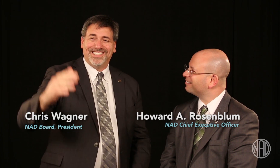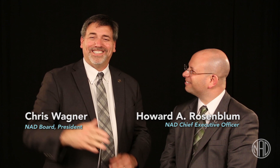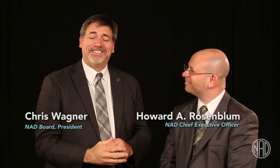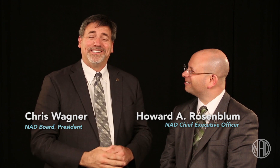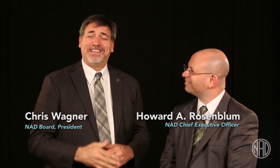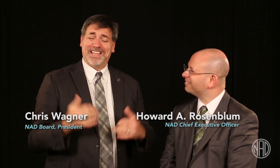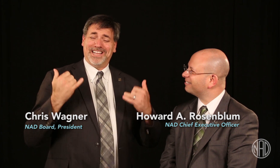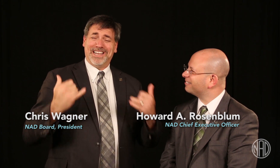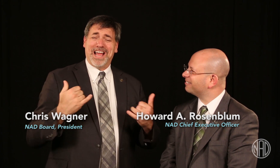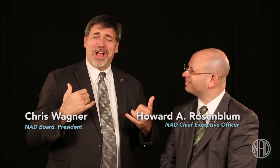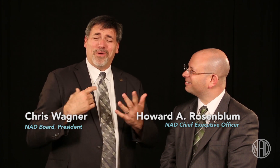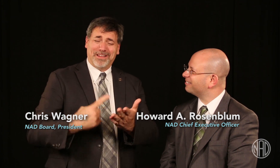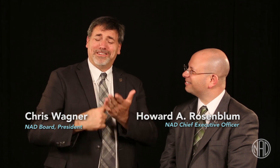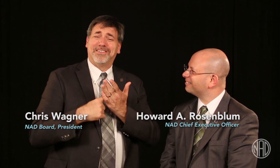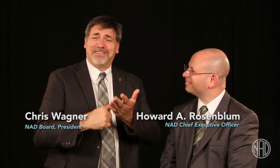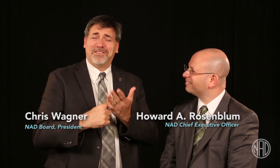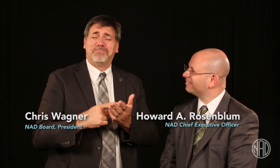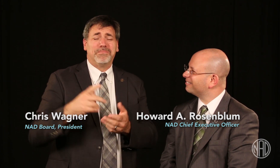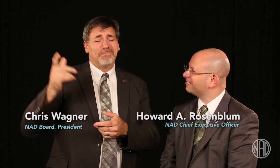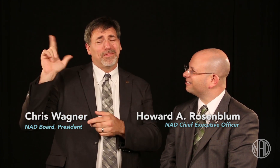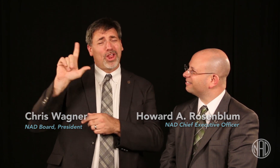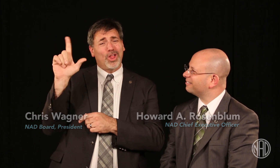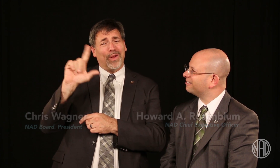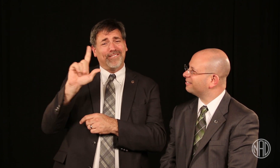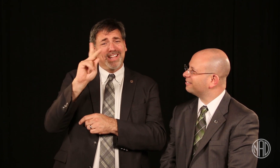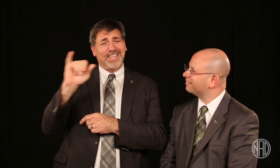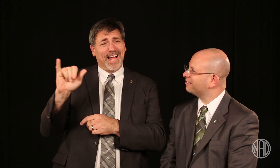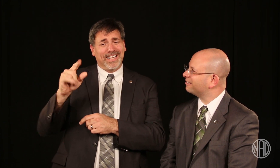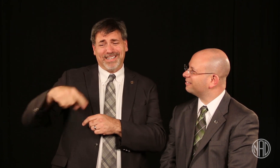Hello! At the 2012 Conference in Louisville, Kentucky